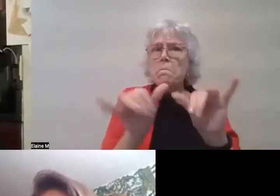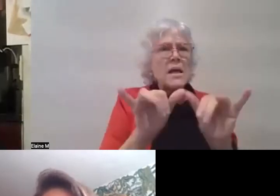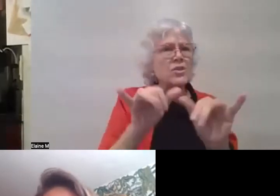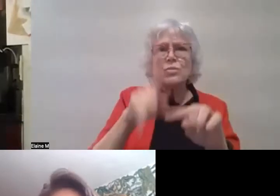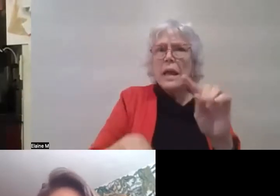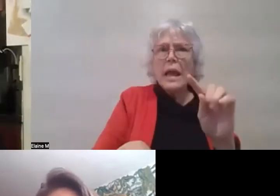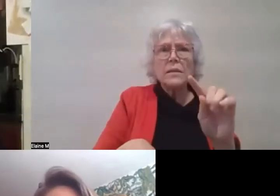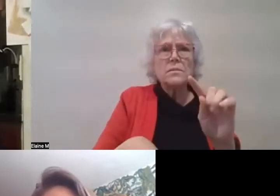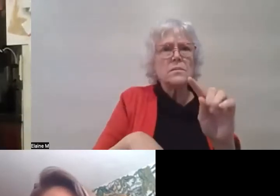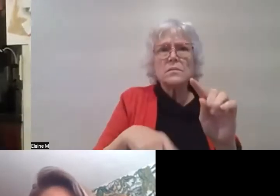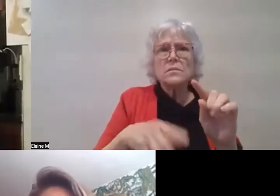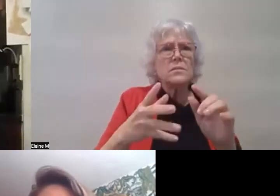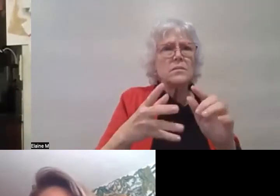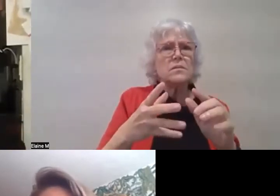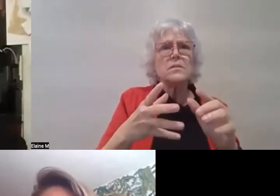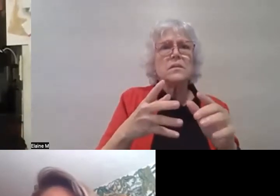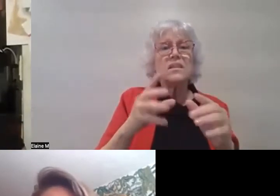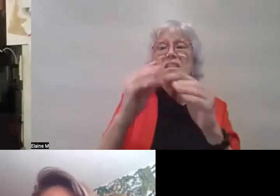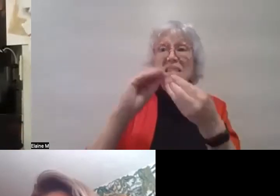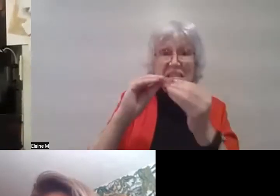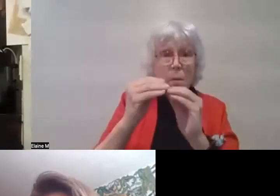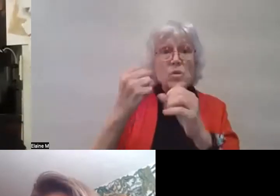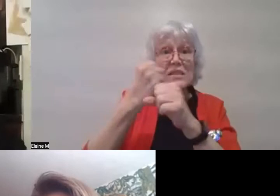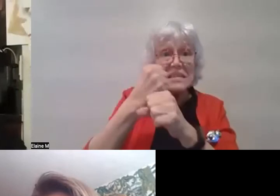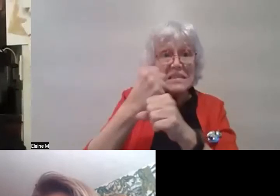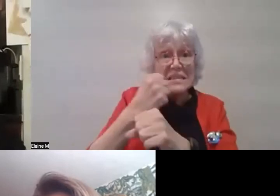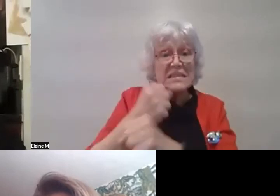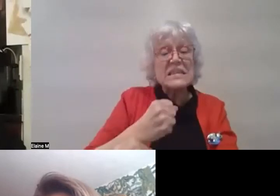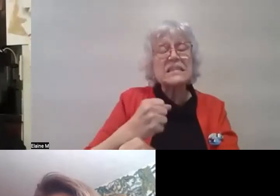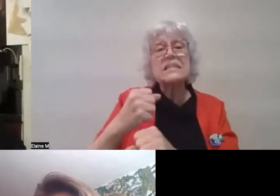than what the statistics can account for. And so, you invoked the Che Guavera quote